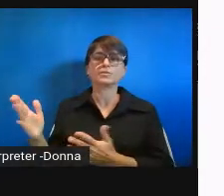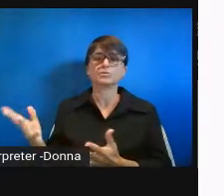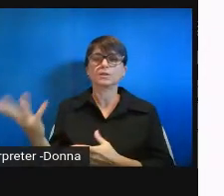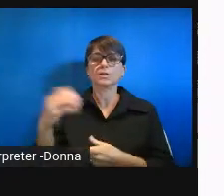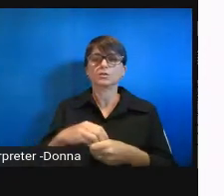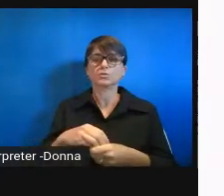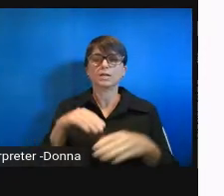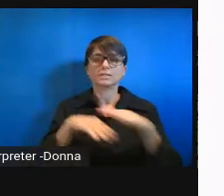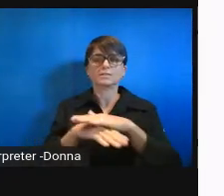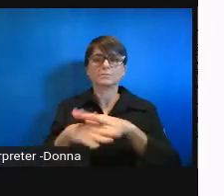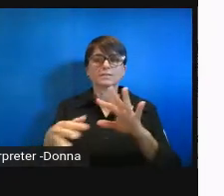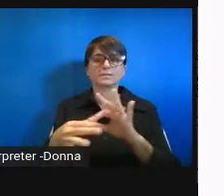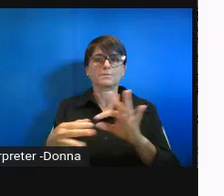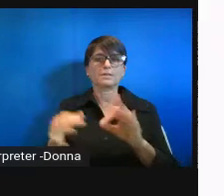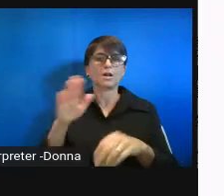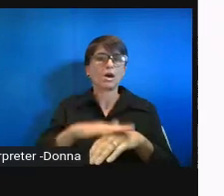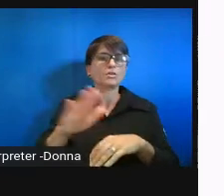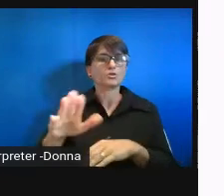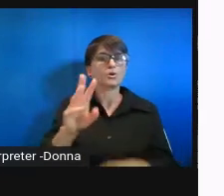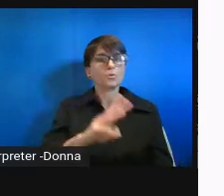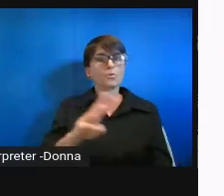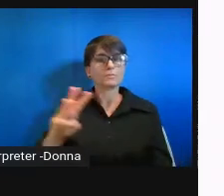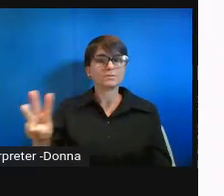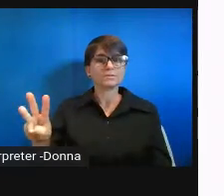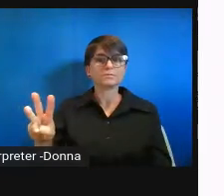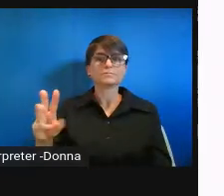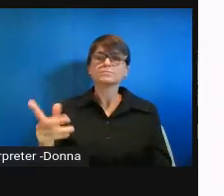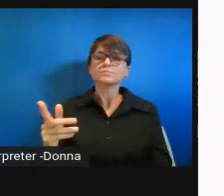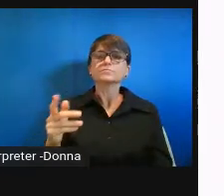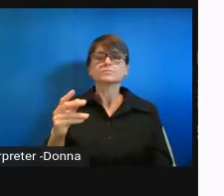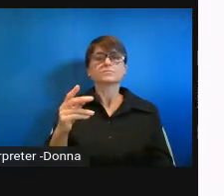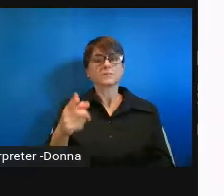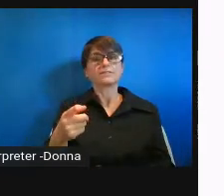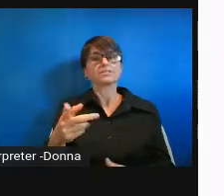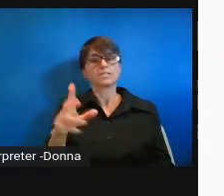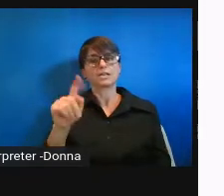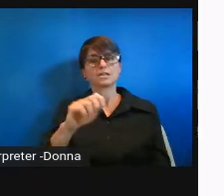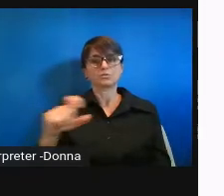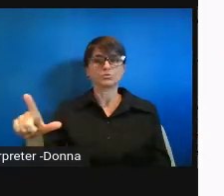You can fill in a simple form and generate a plain HTML file.